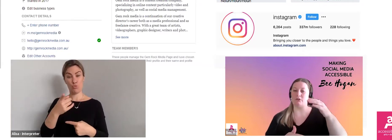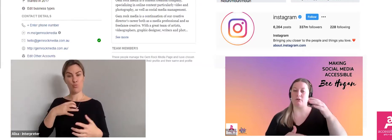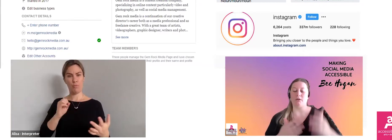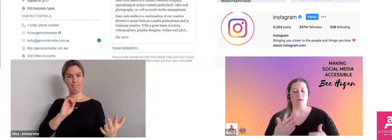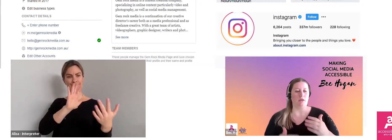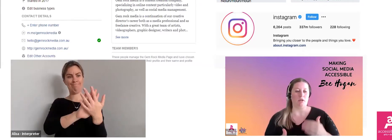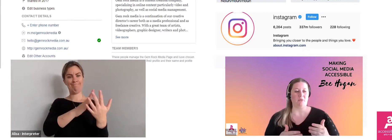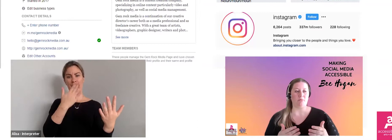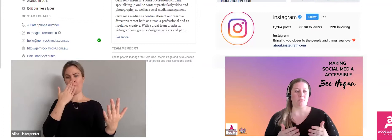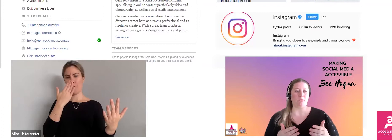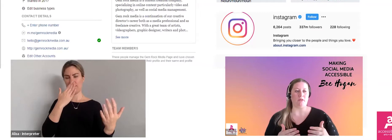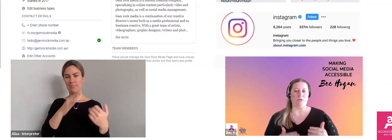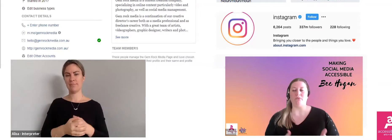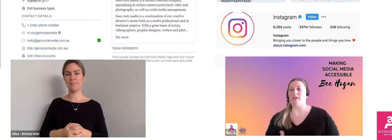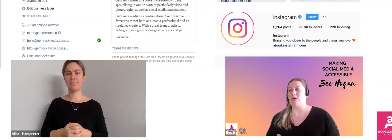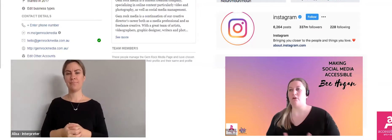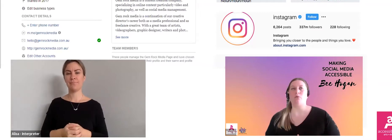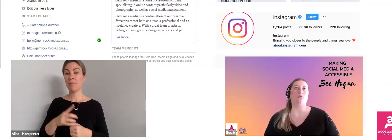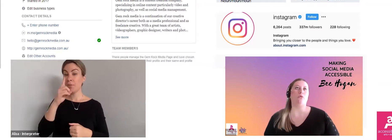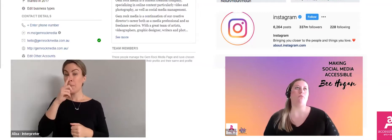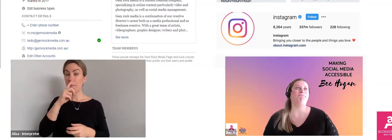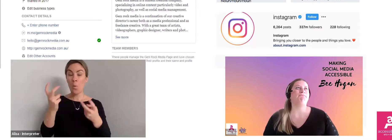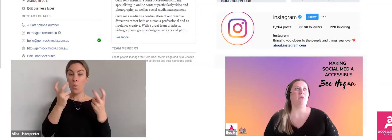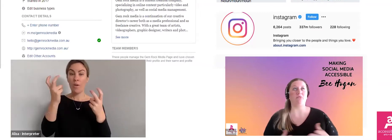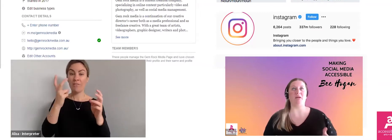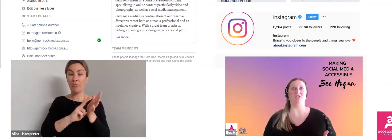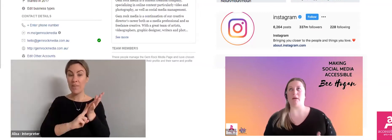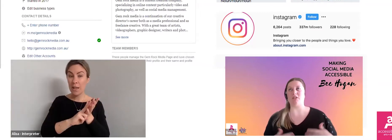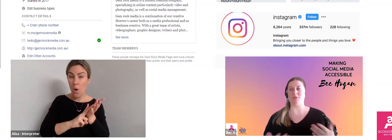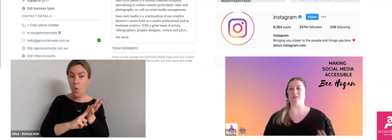The people are looking for a video, or information about a specific